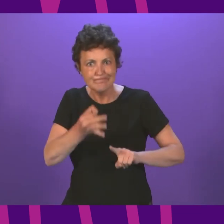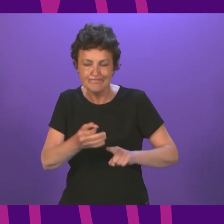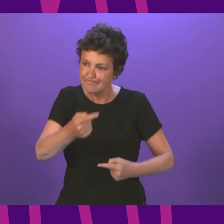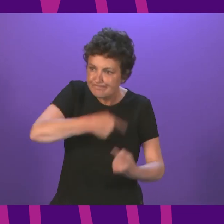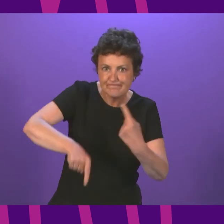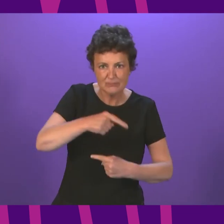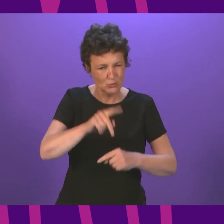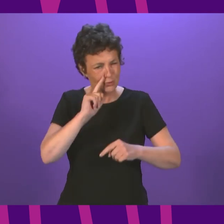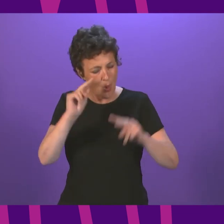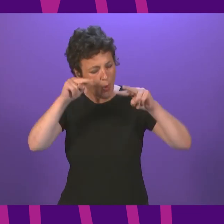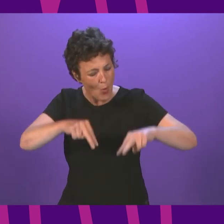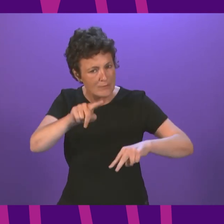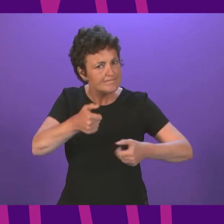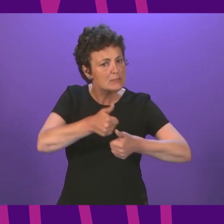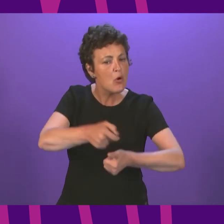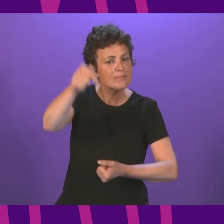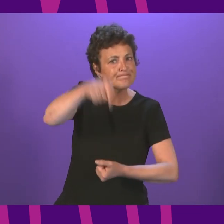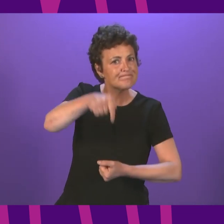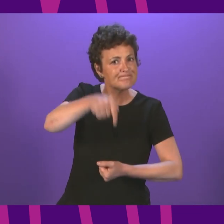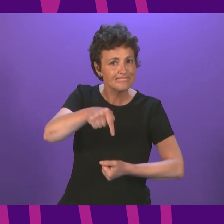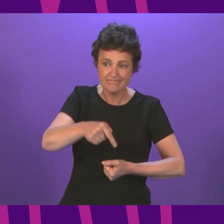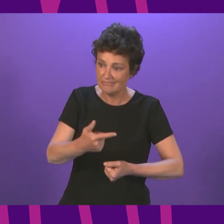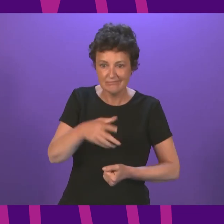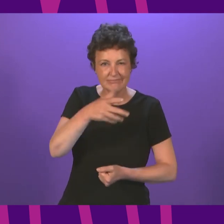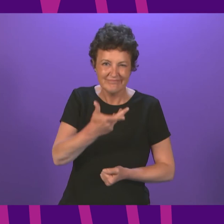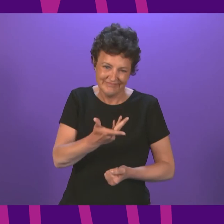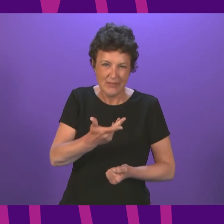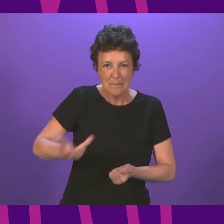legislation expires. Likewise, ensuring that there were no coronavirus bailouts for firms